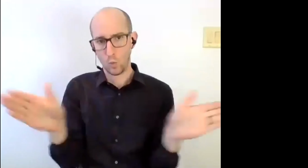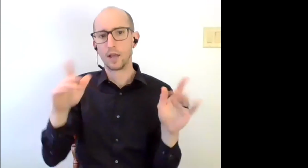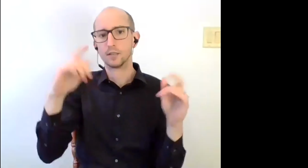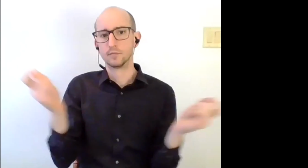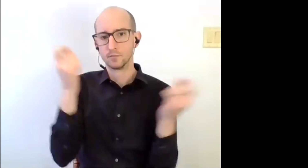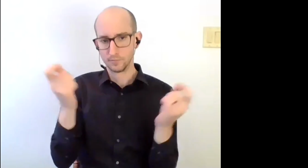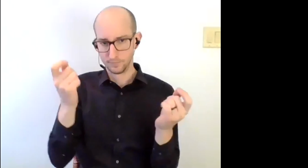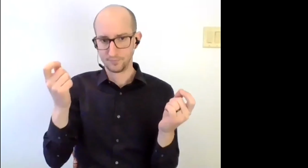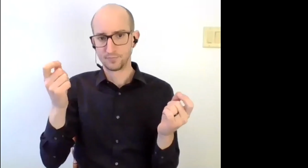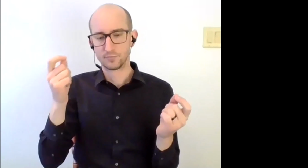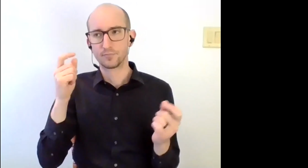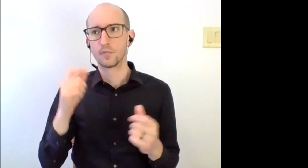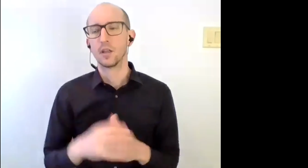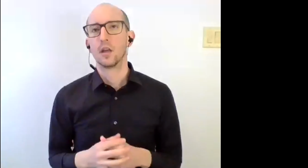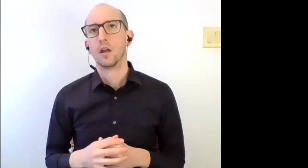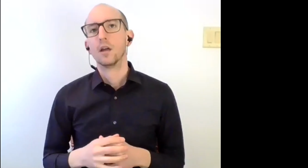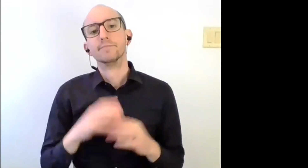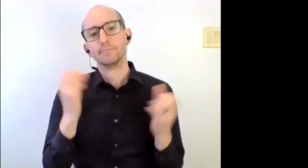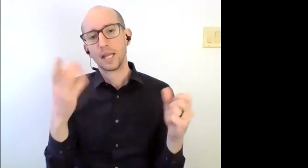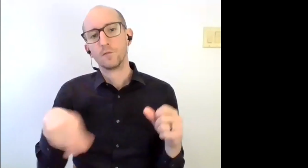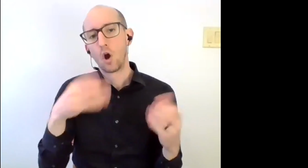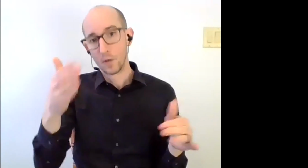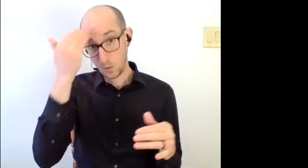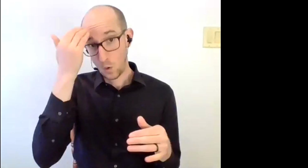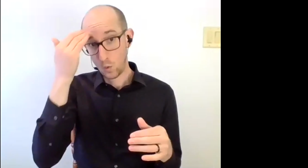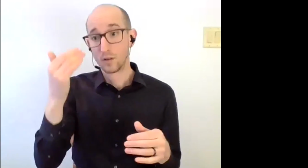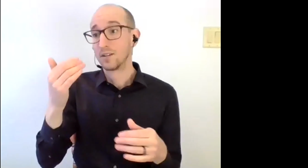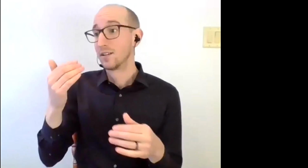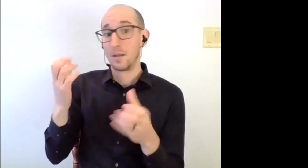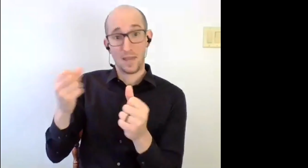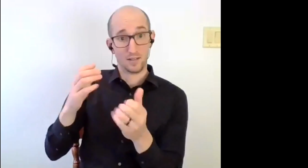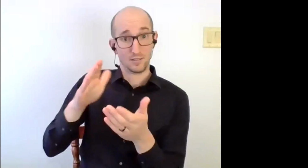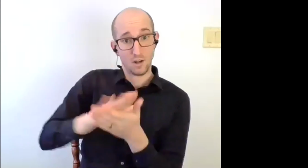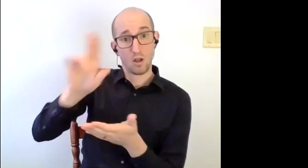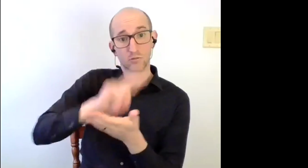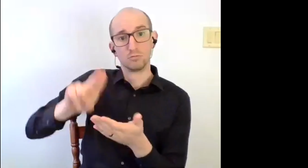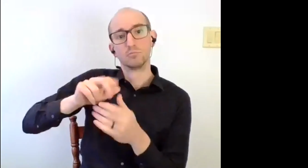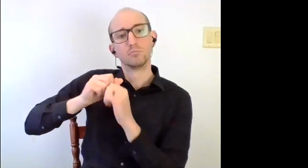Graduation we just started talking about statewide commencement of ceremonies. As many of you